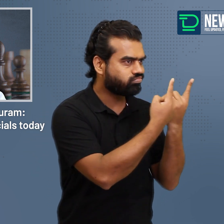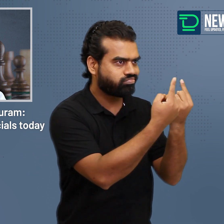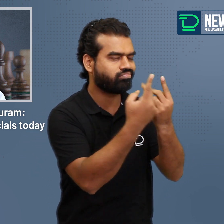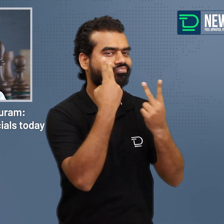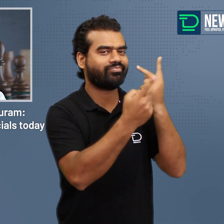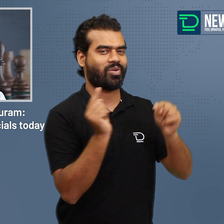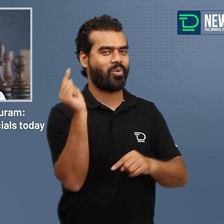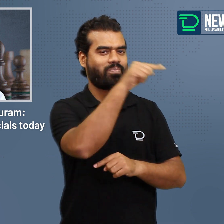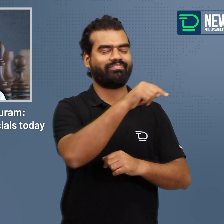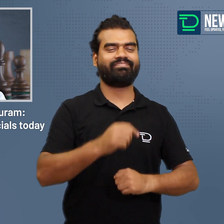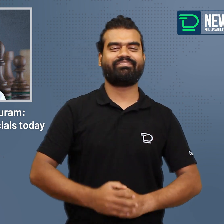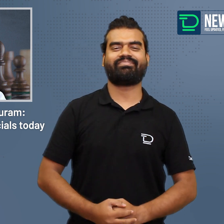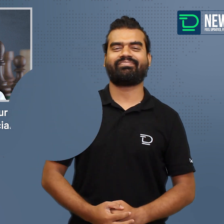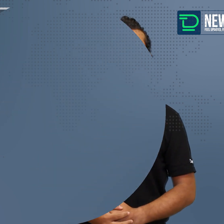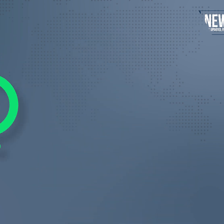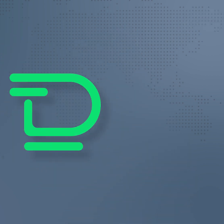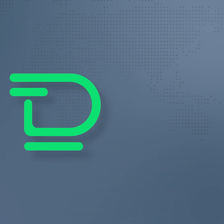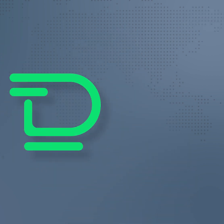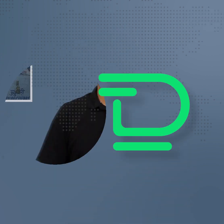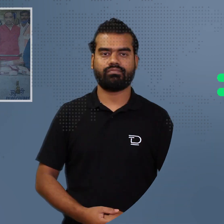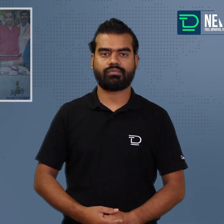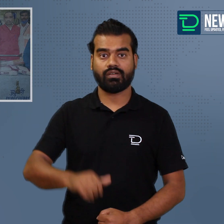to inspect the work being done at Mamallapuram for the "Chess Olympiad".